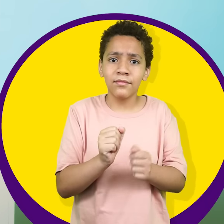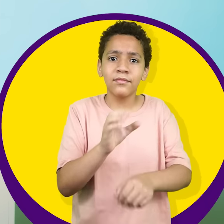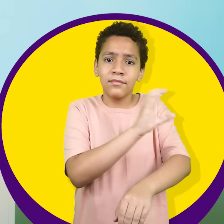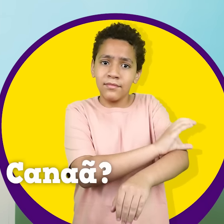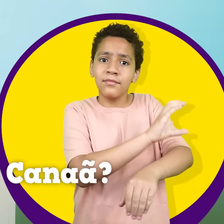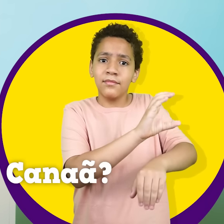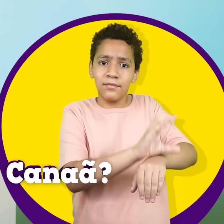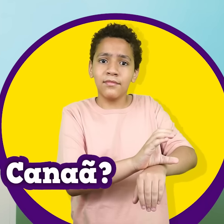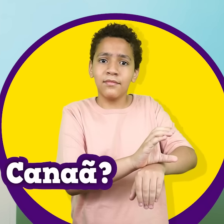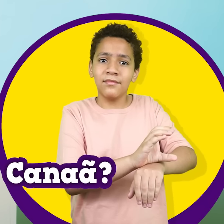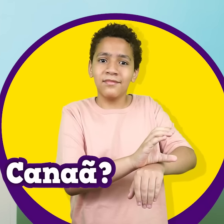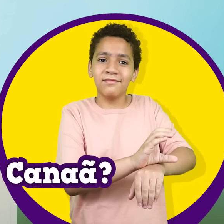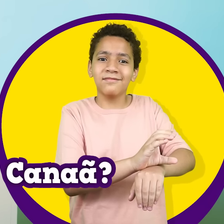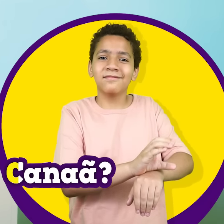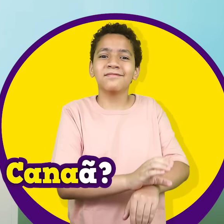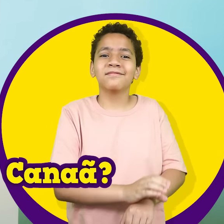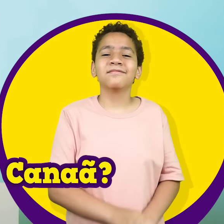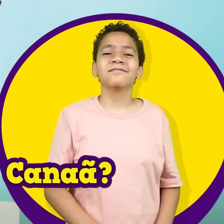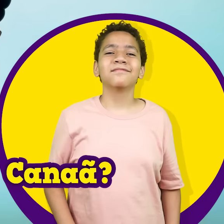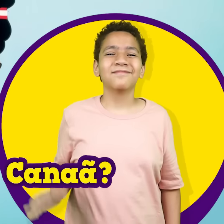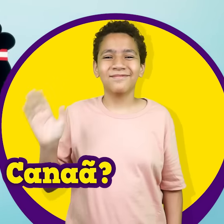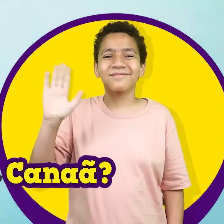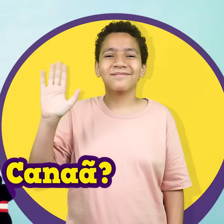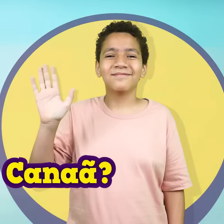AND THEN, LET'S GO TOGETHER TO CANAAN?